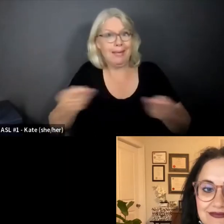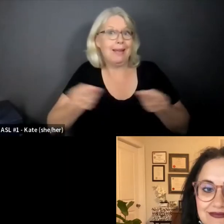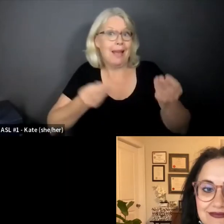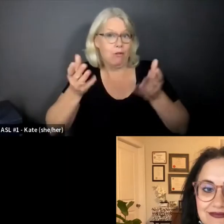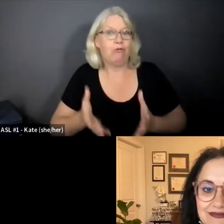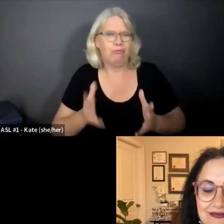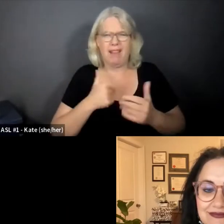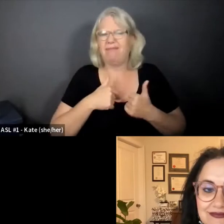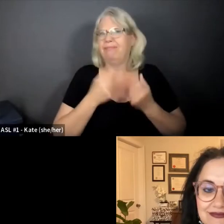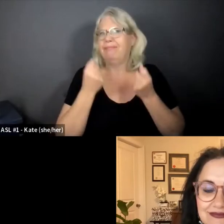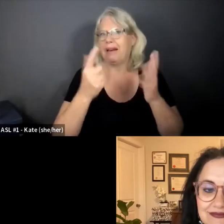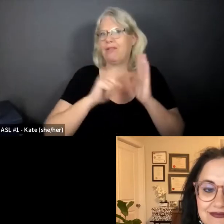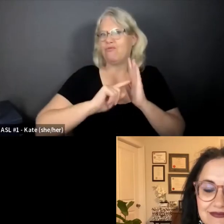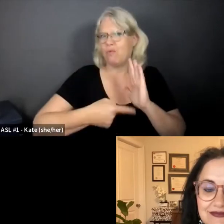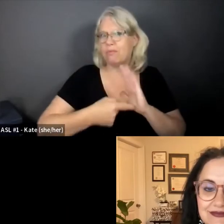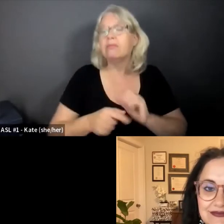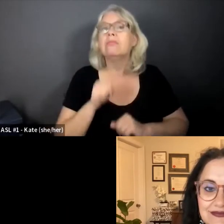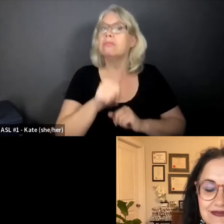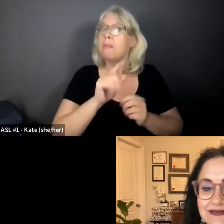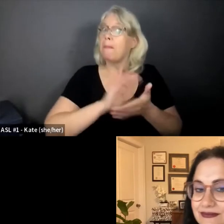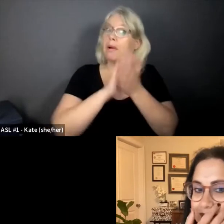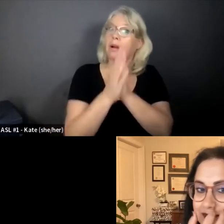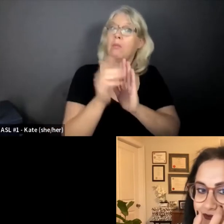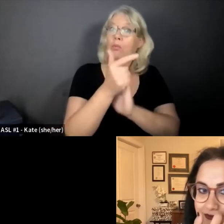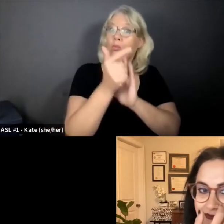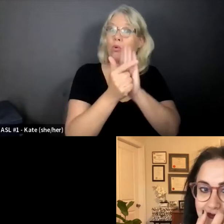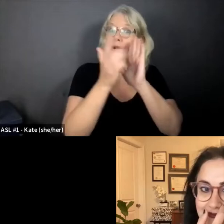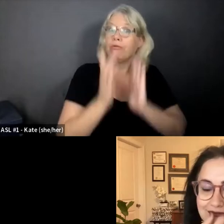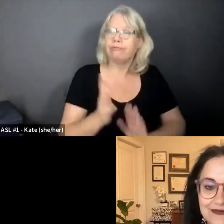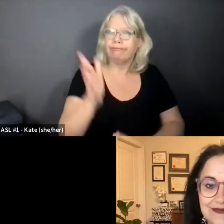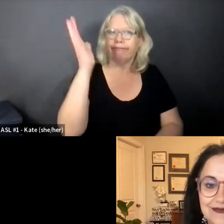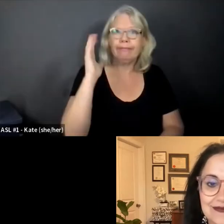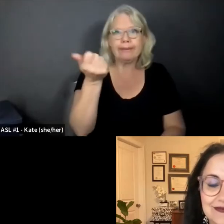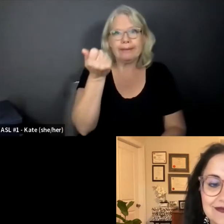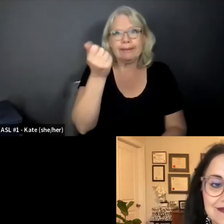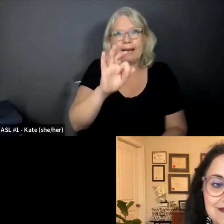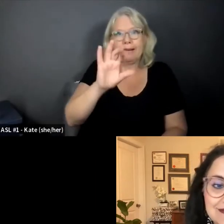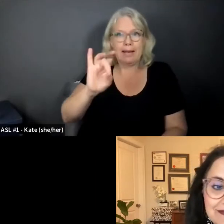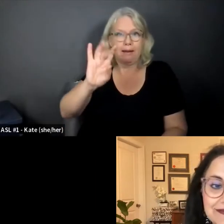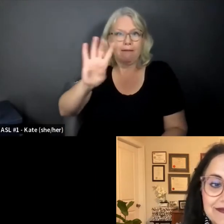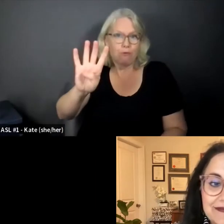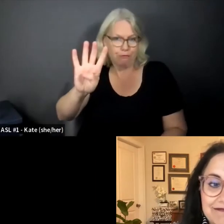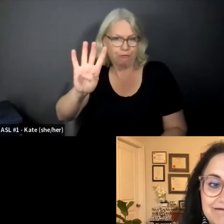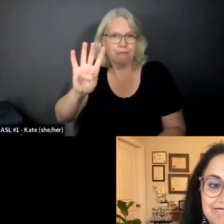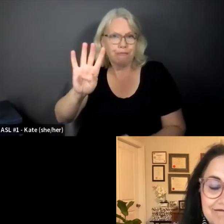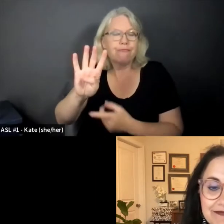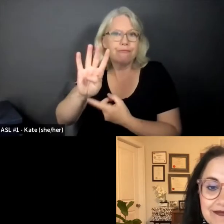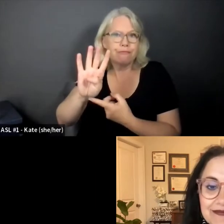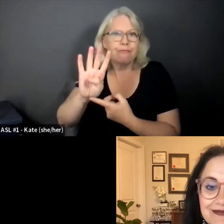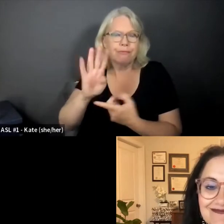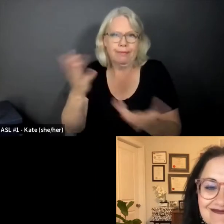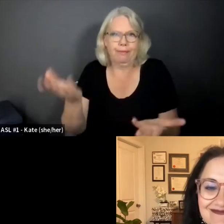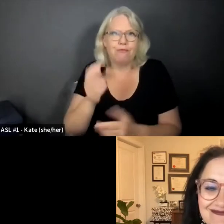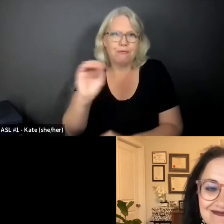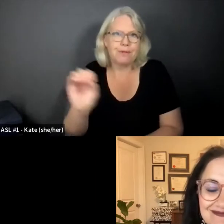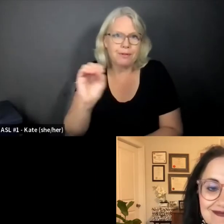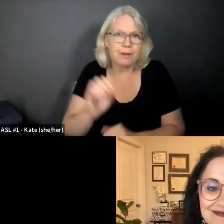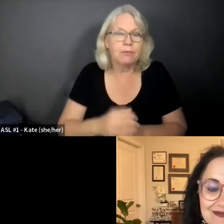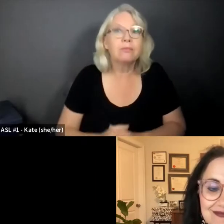WAS CALLED TO THE BAR IN 1994. TO THE ONTARIO BAR. A PROUD MEMBER OF THE SOUTH ASIAN COMMUNITY OF BRAMPTON.